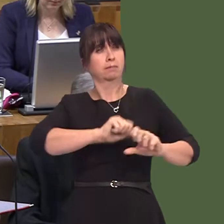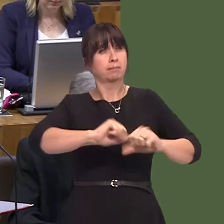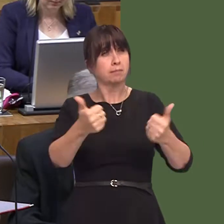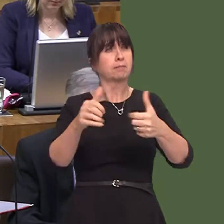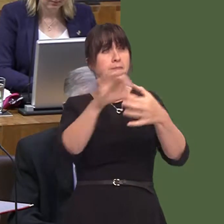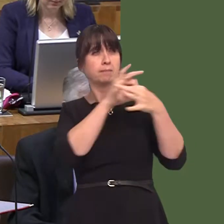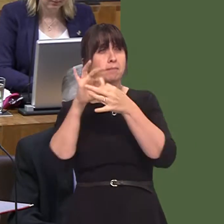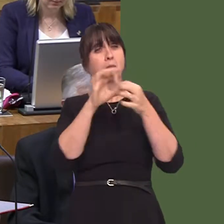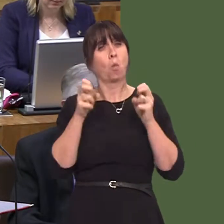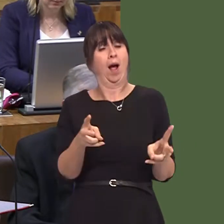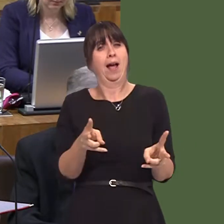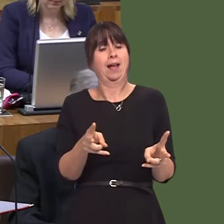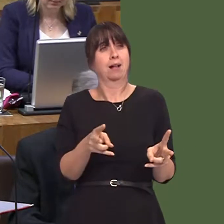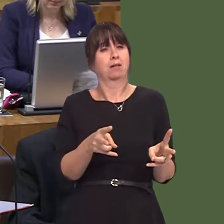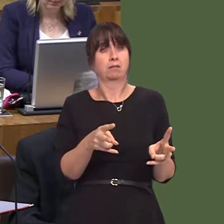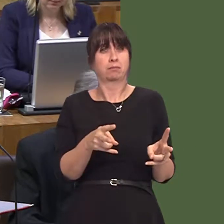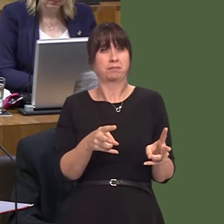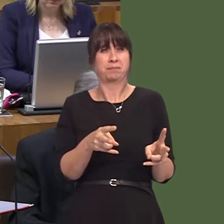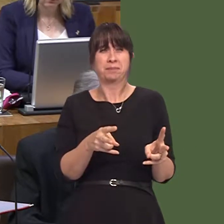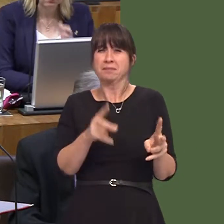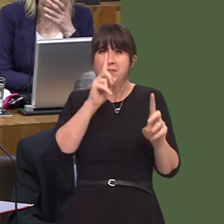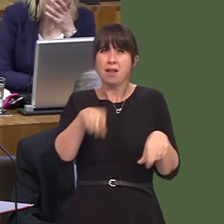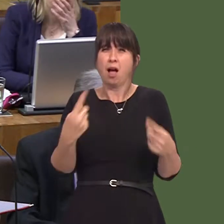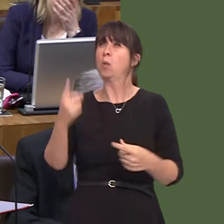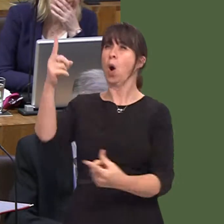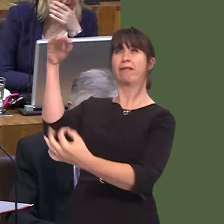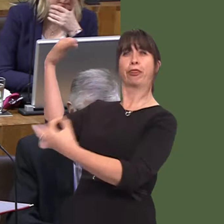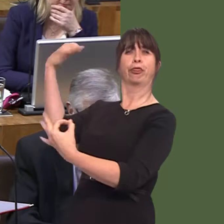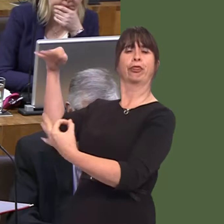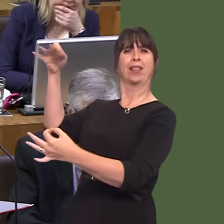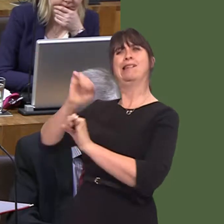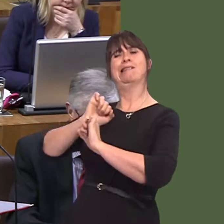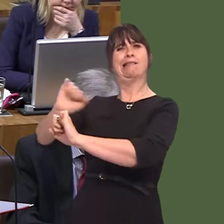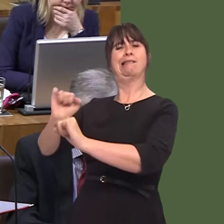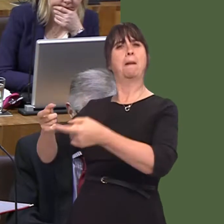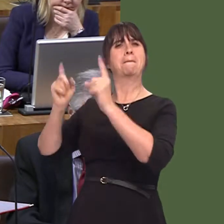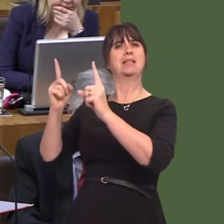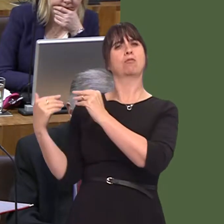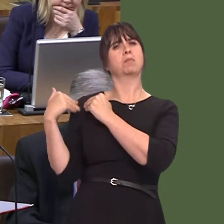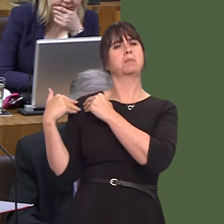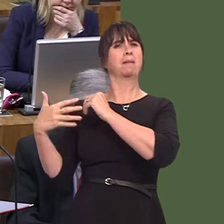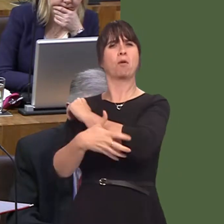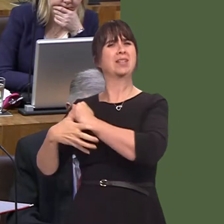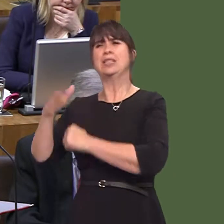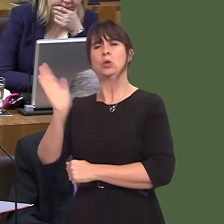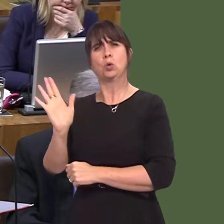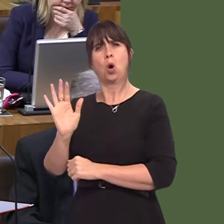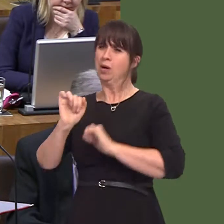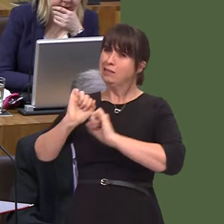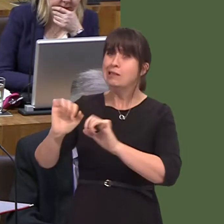and connected. This isnít something that belongs to any particular Minister or any particular department;